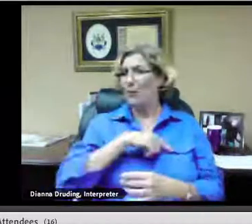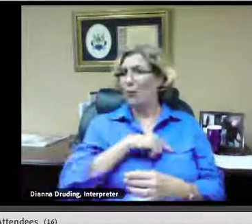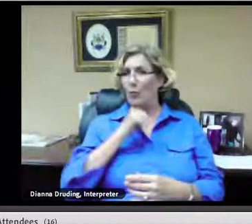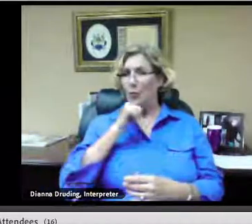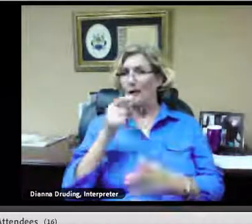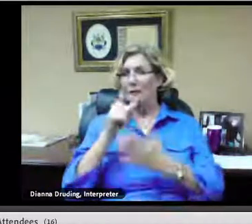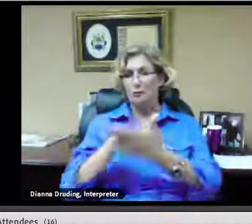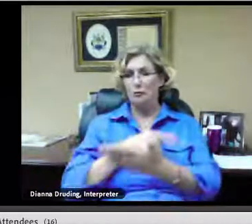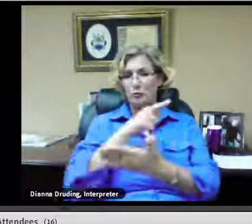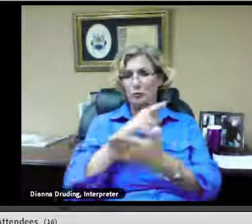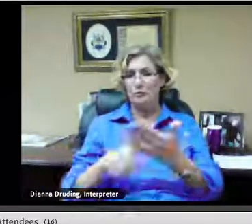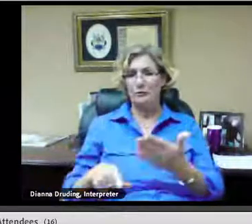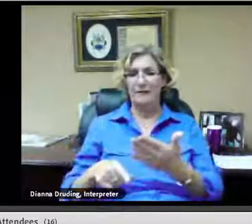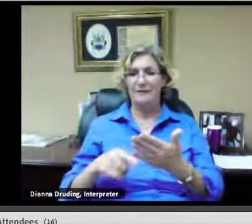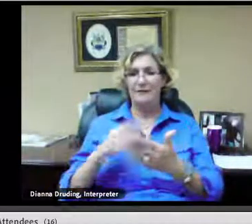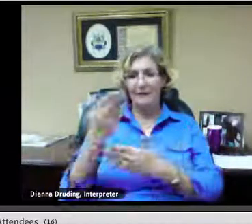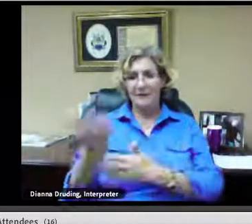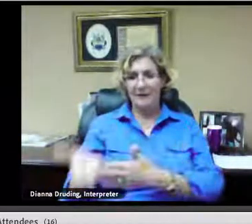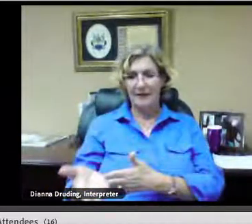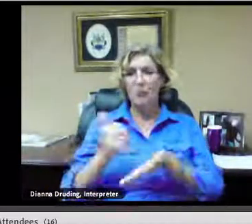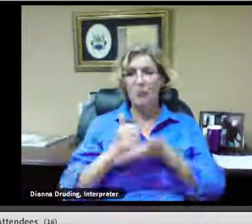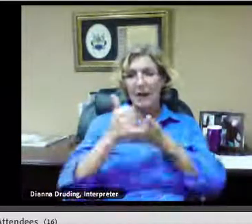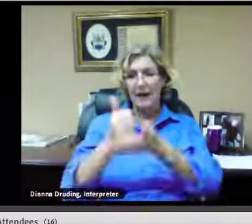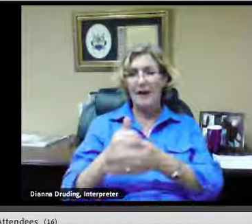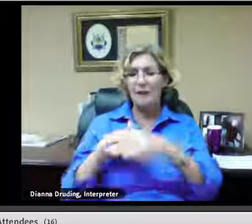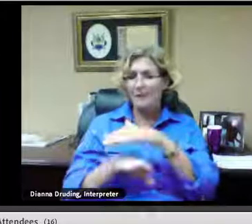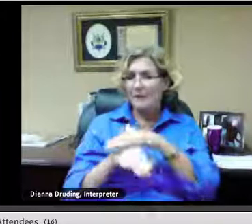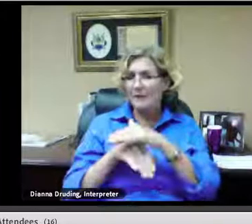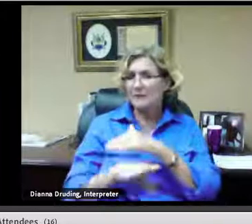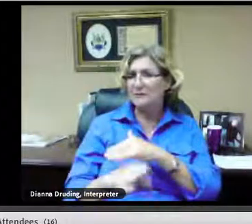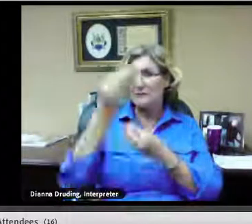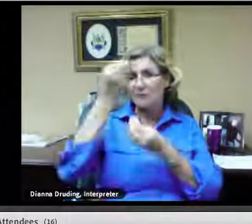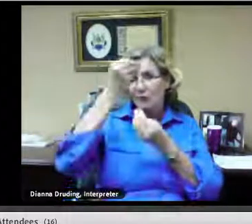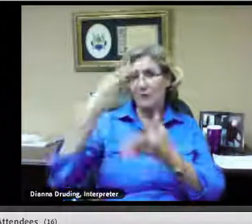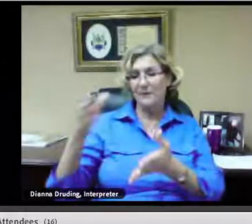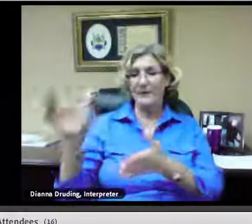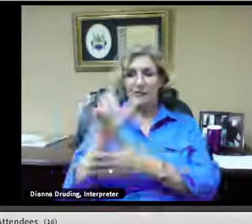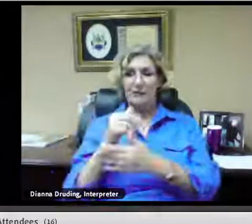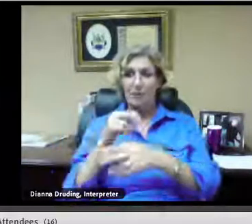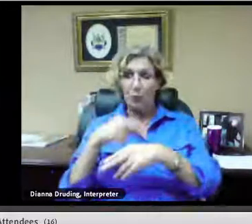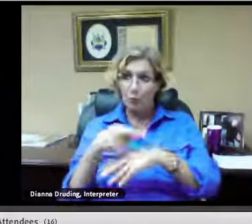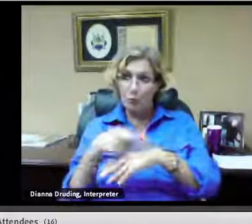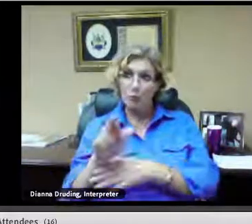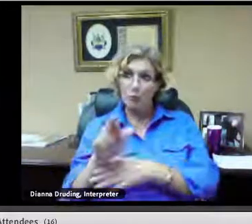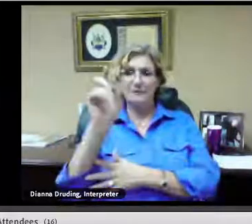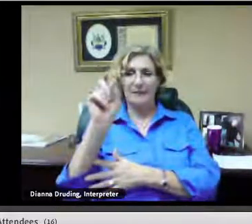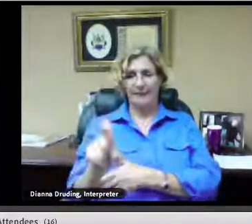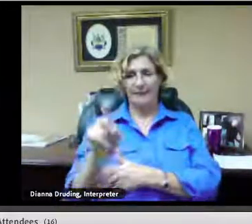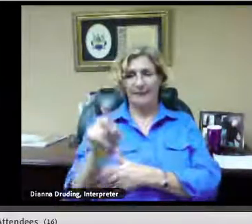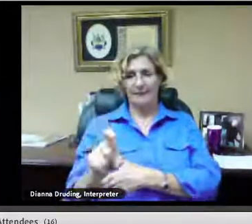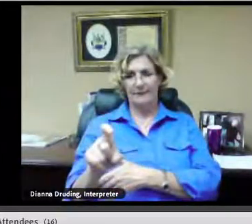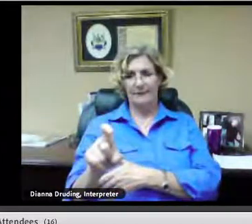So with that, I'm going to mute and let Aaron come on here if he wants and see if there's any questions that come in.